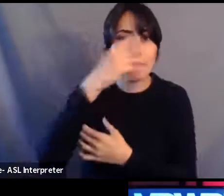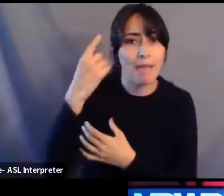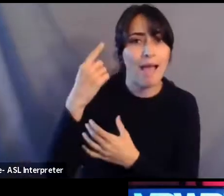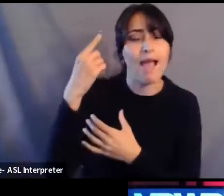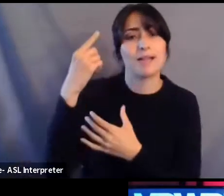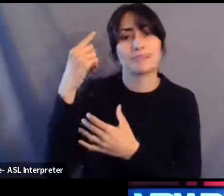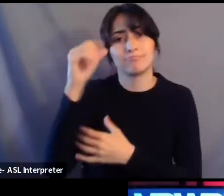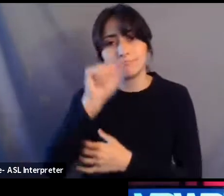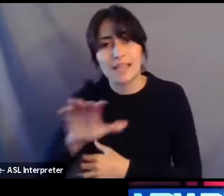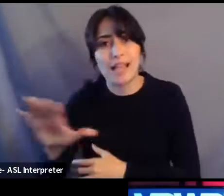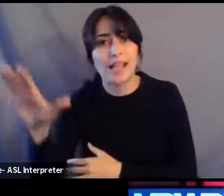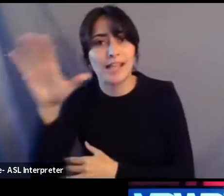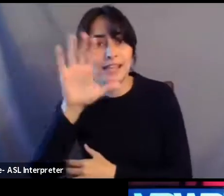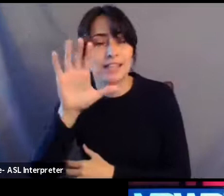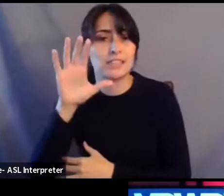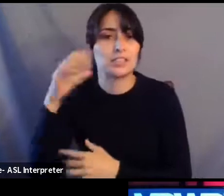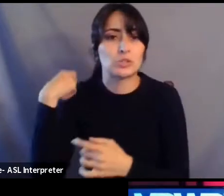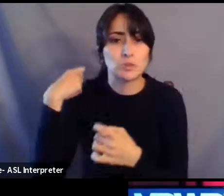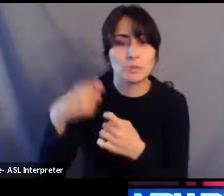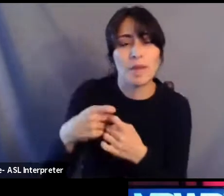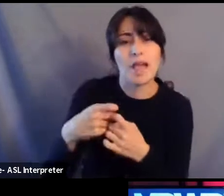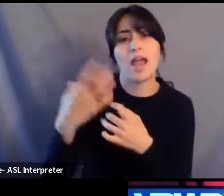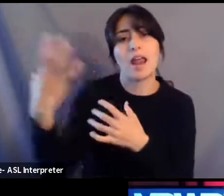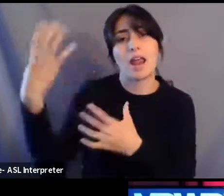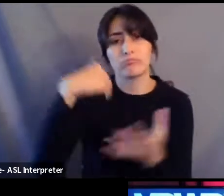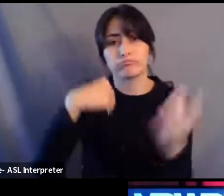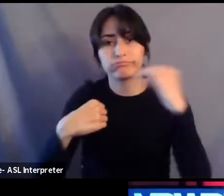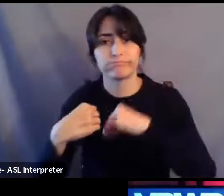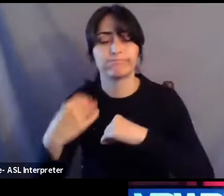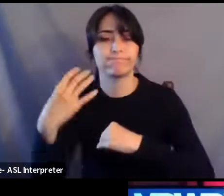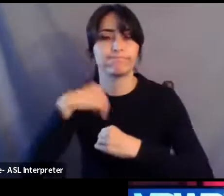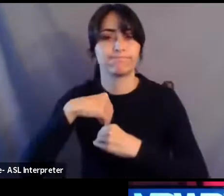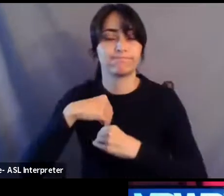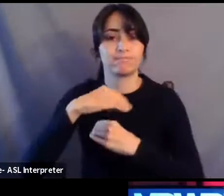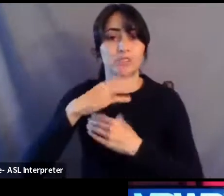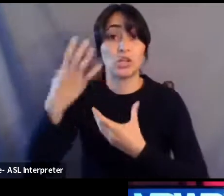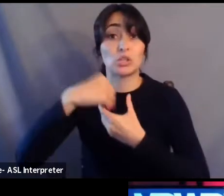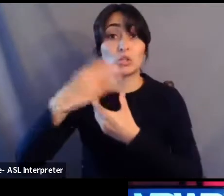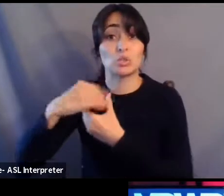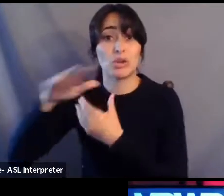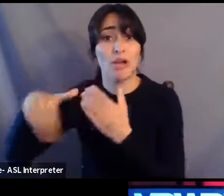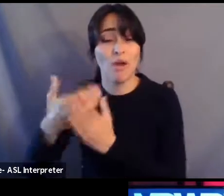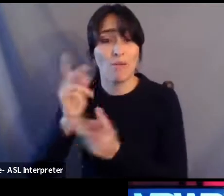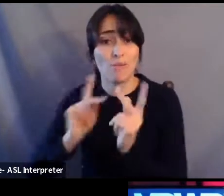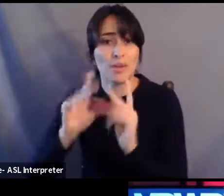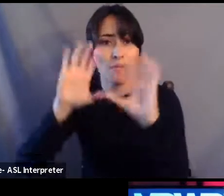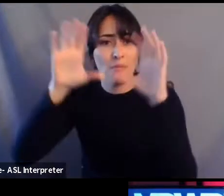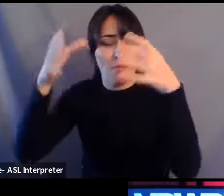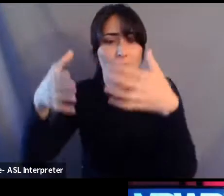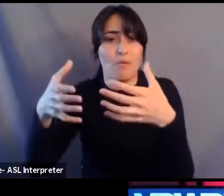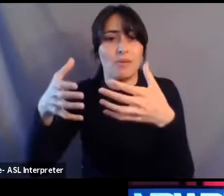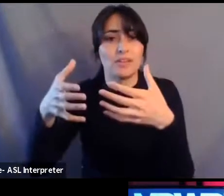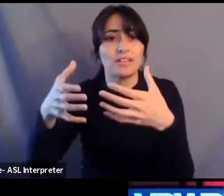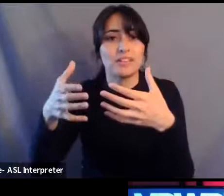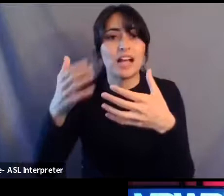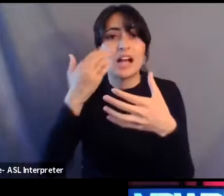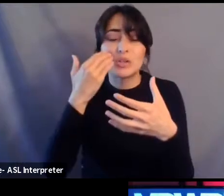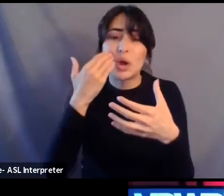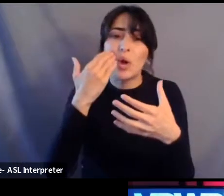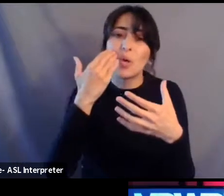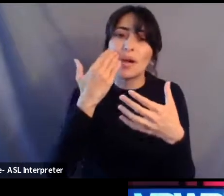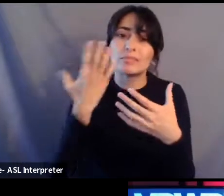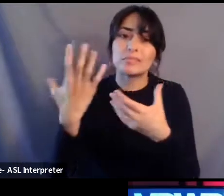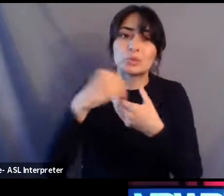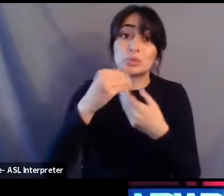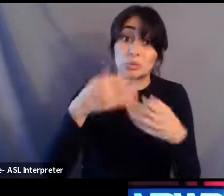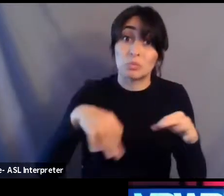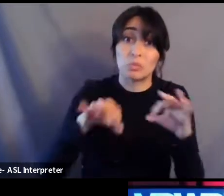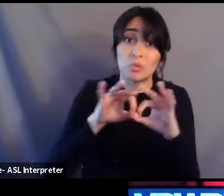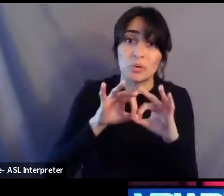How would you suggest people take this into their workplaces? What are your suggestions?